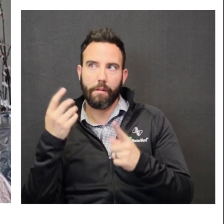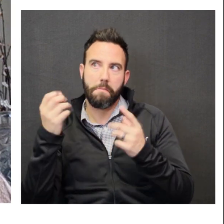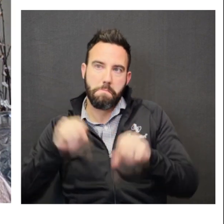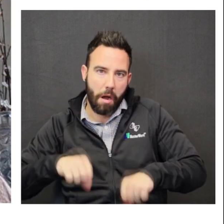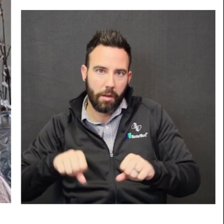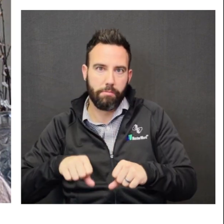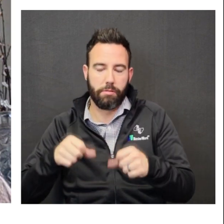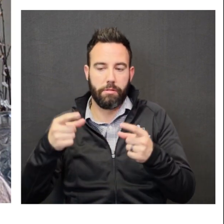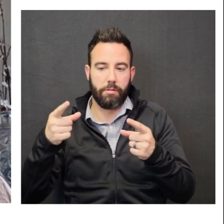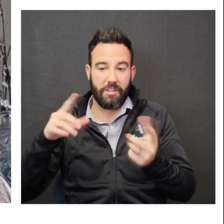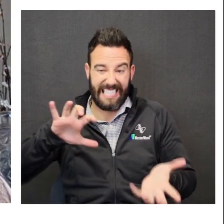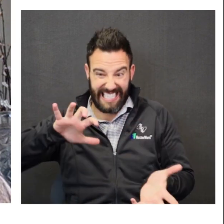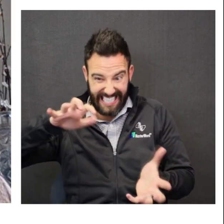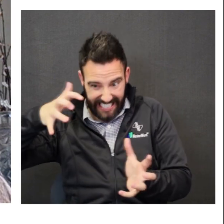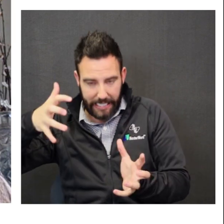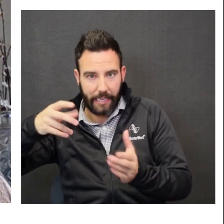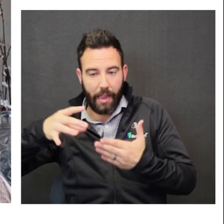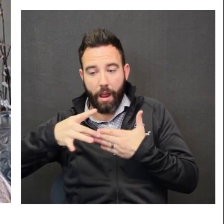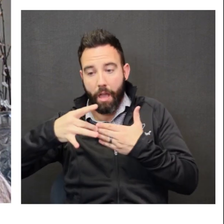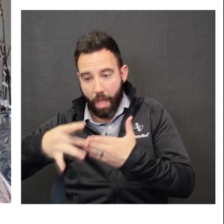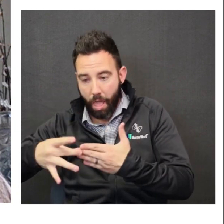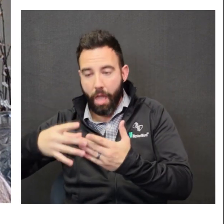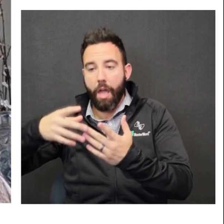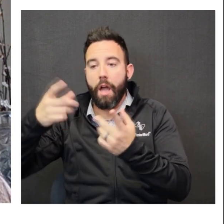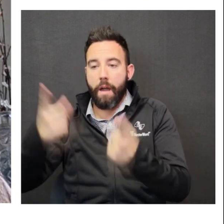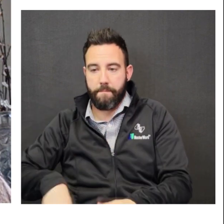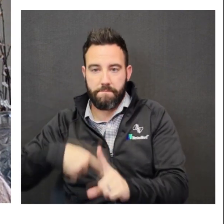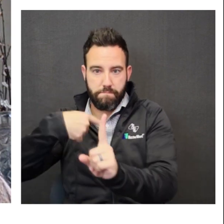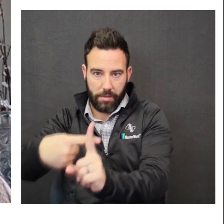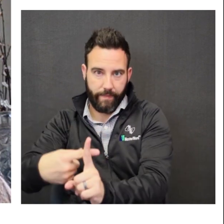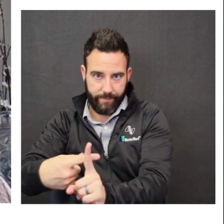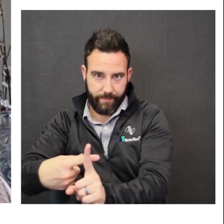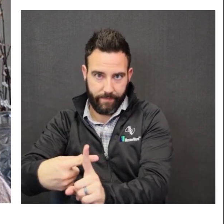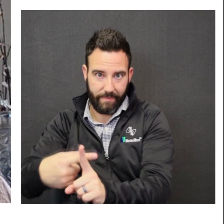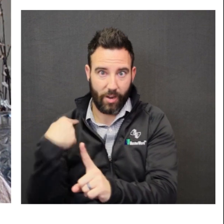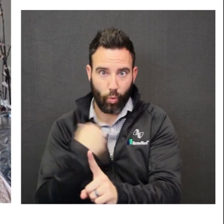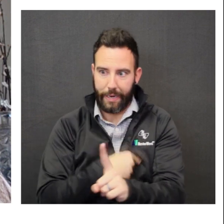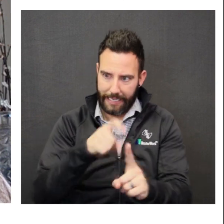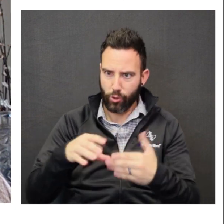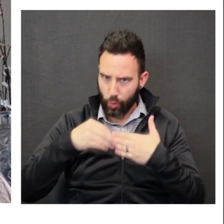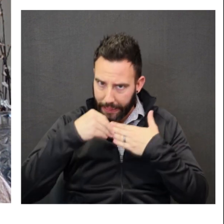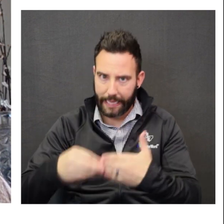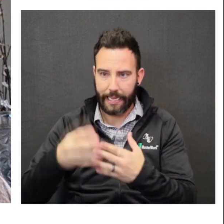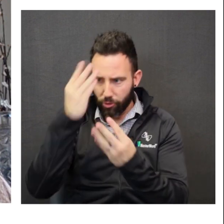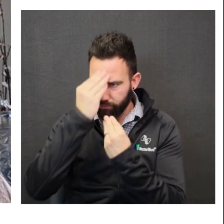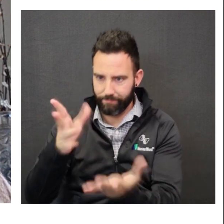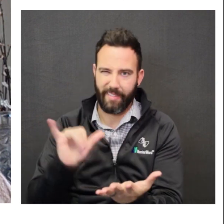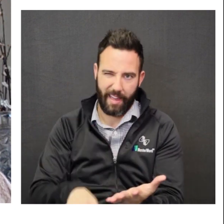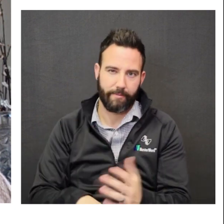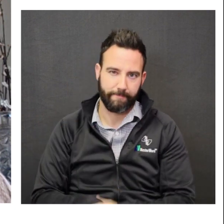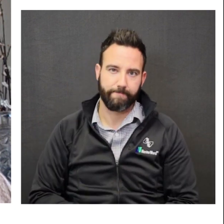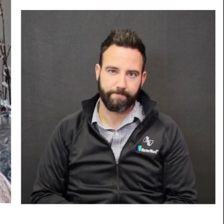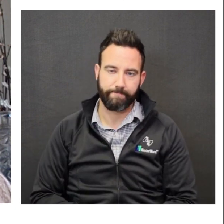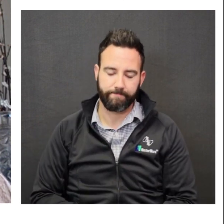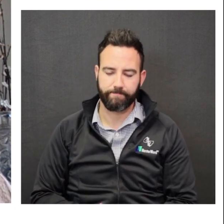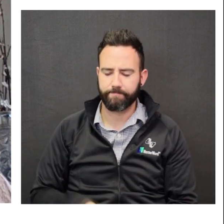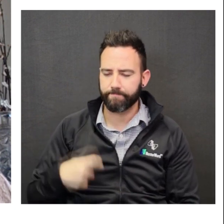its own way and, and we can be more in the driver, the more we can be in the driver's seat of that the better.